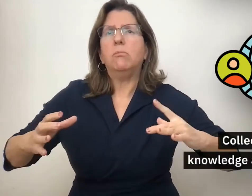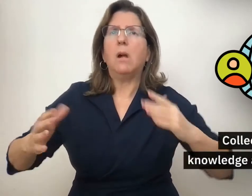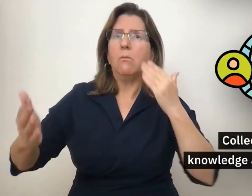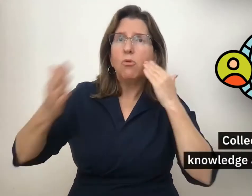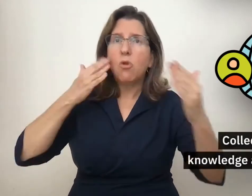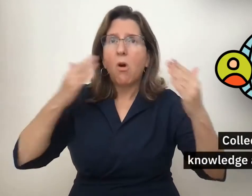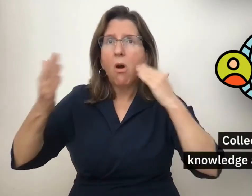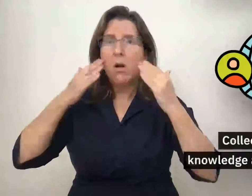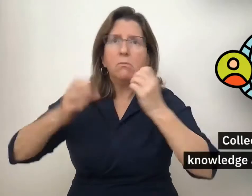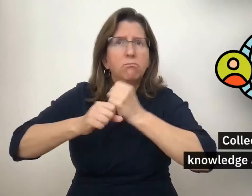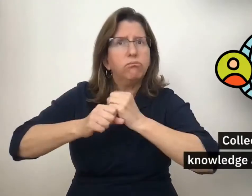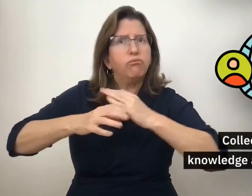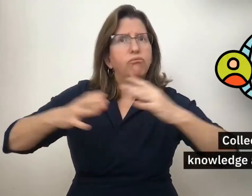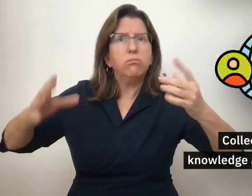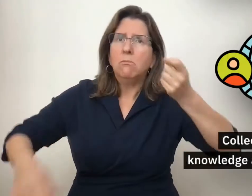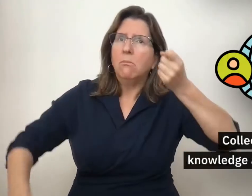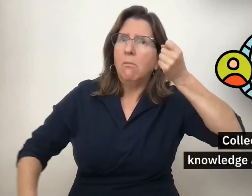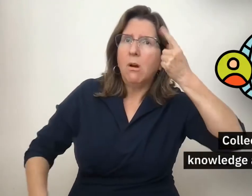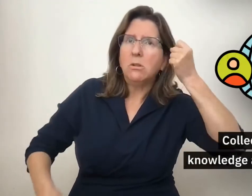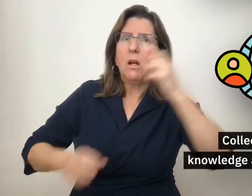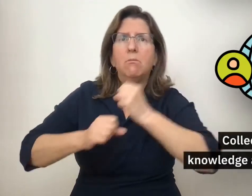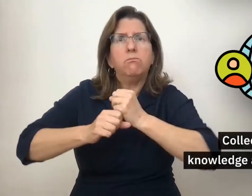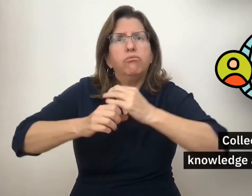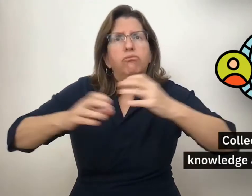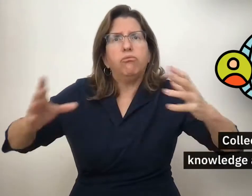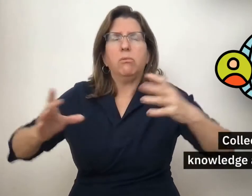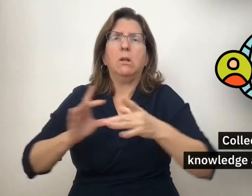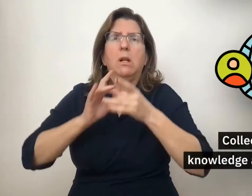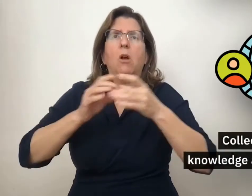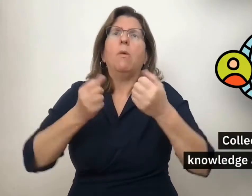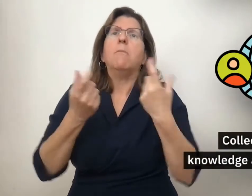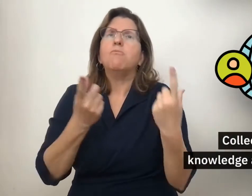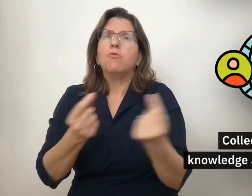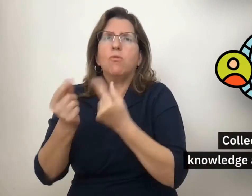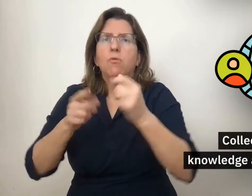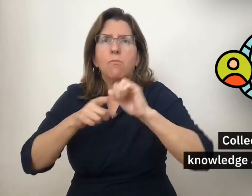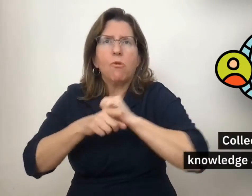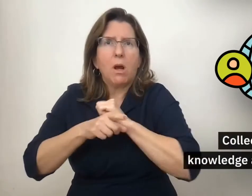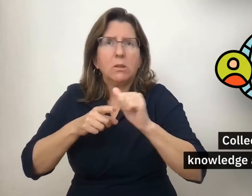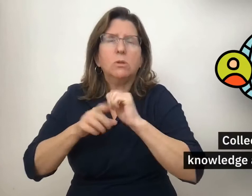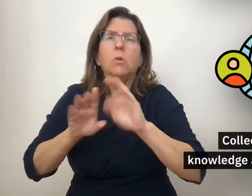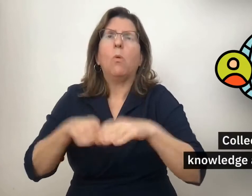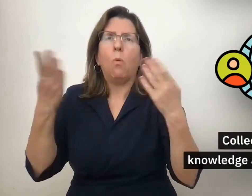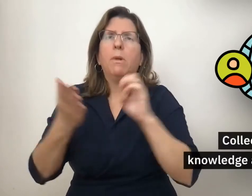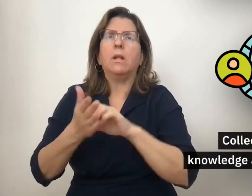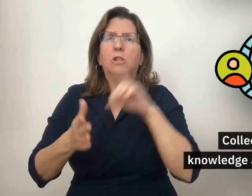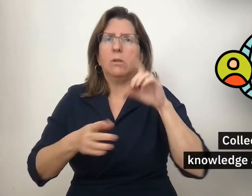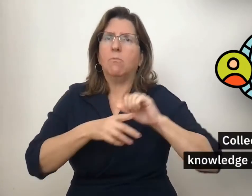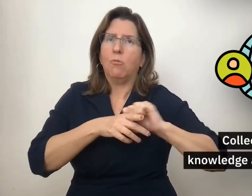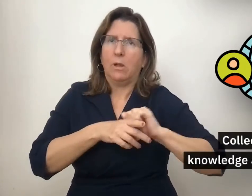our knowledge and resources, and to support the efforts of others.